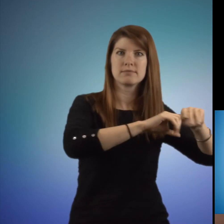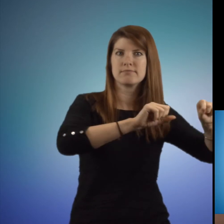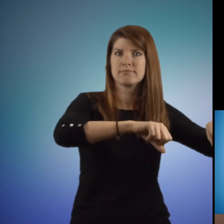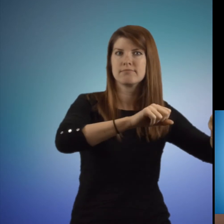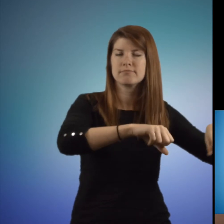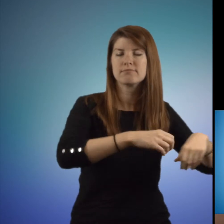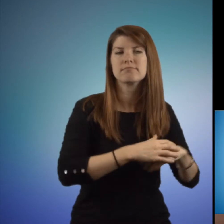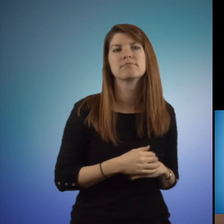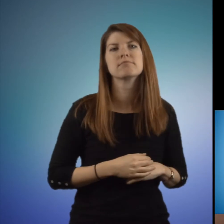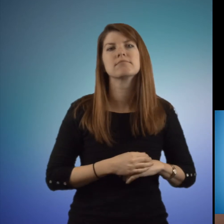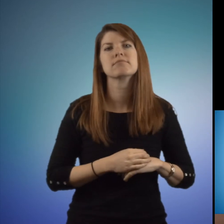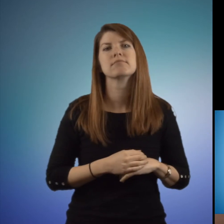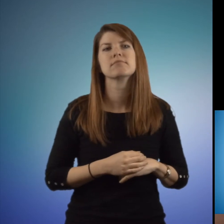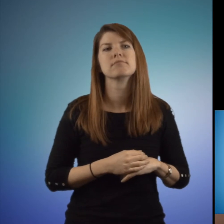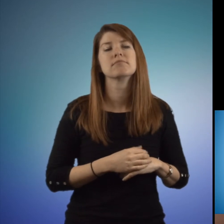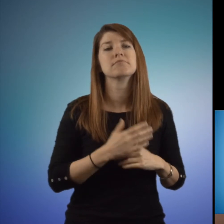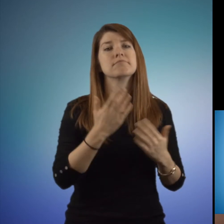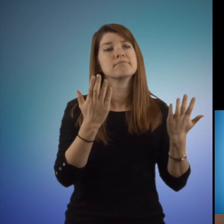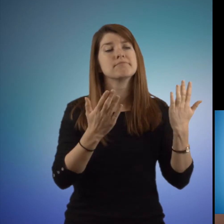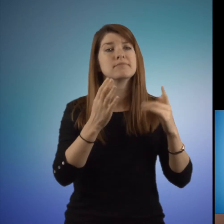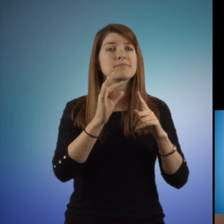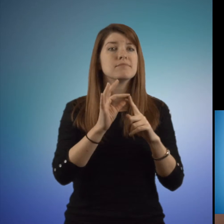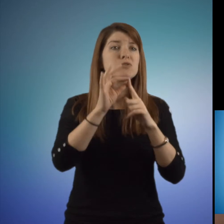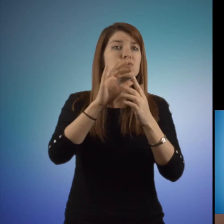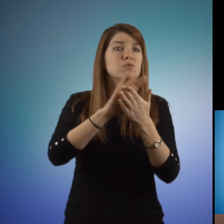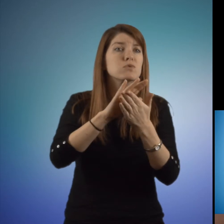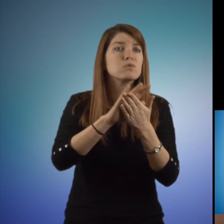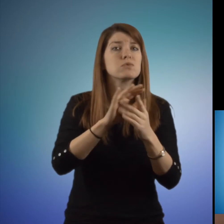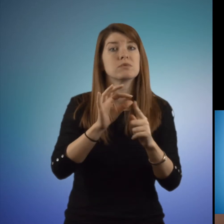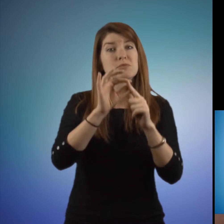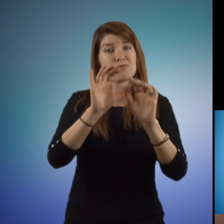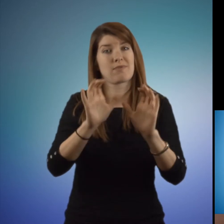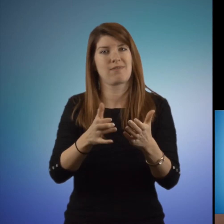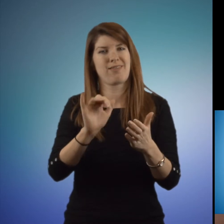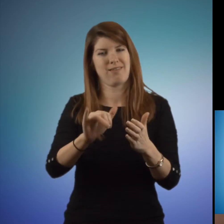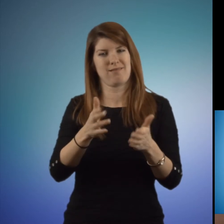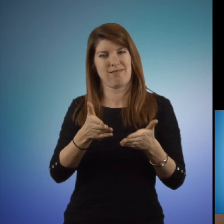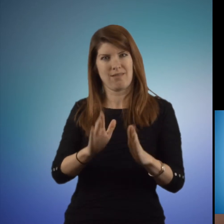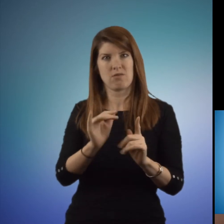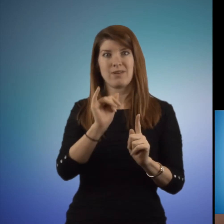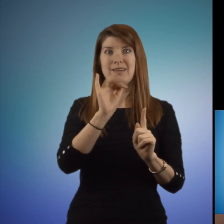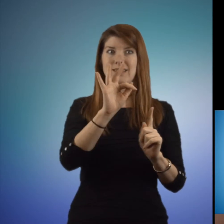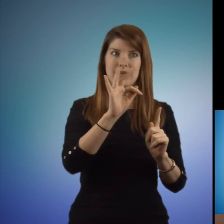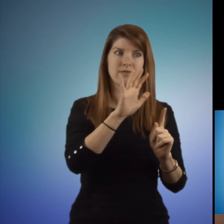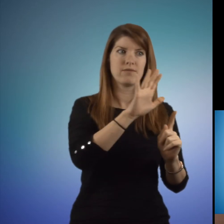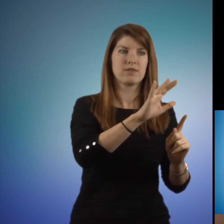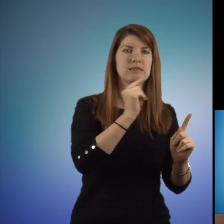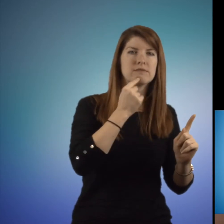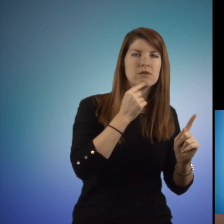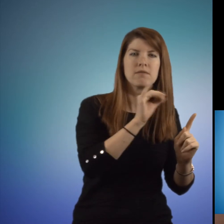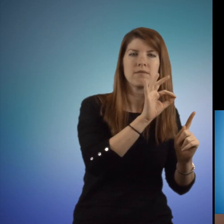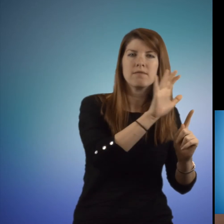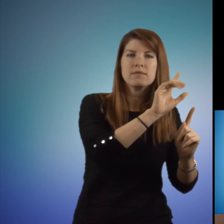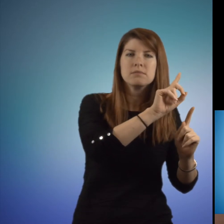And special schooling or special classes are allowed only when the nature or severity of the disability prevents a child from receiving a free